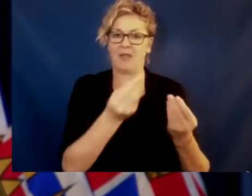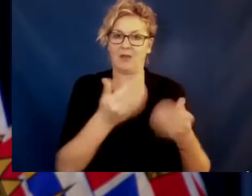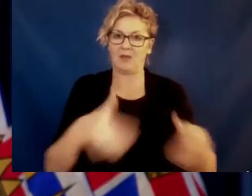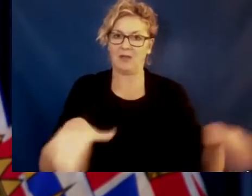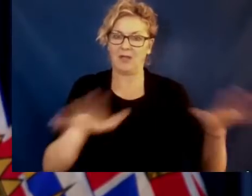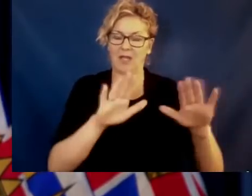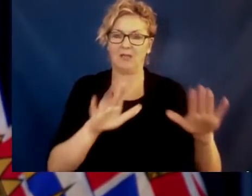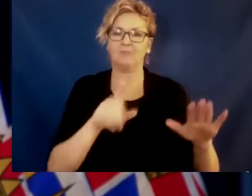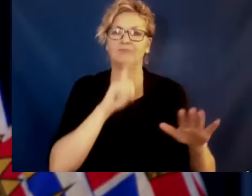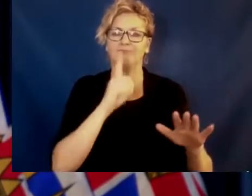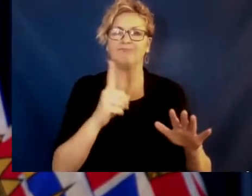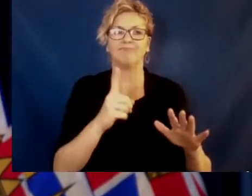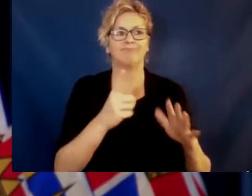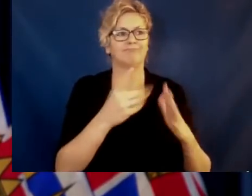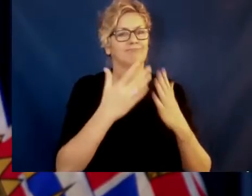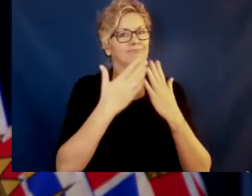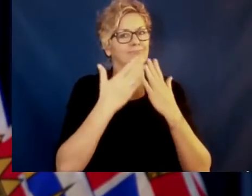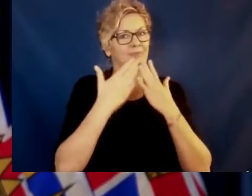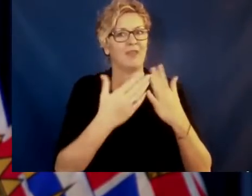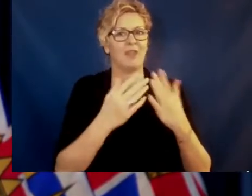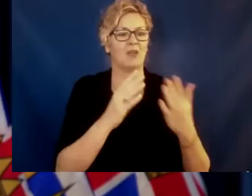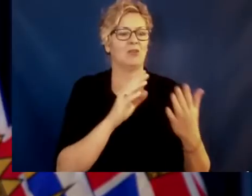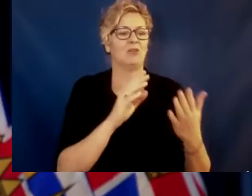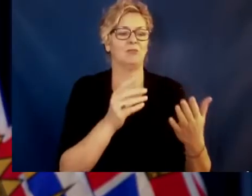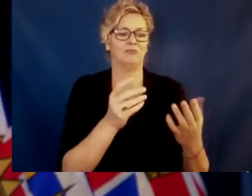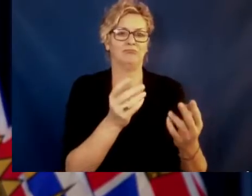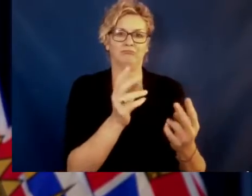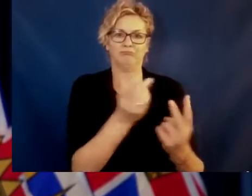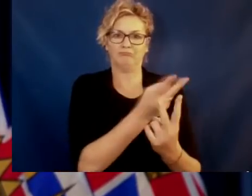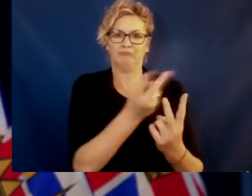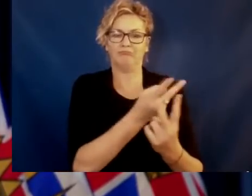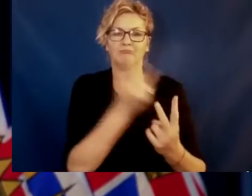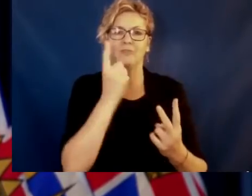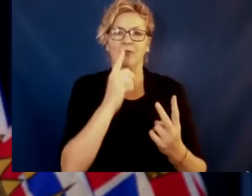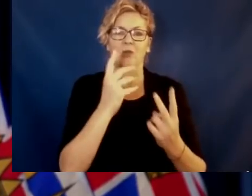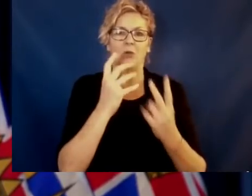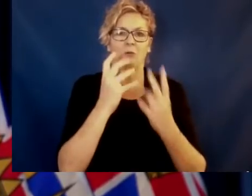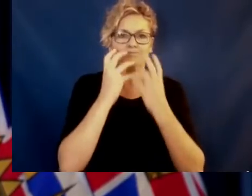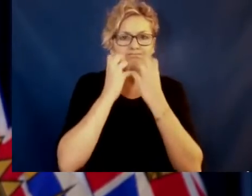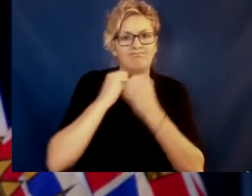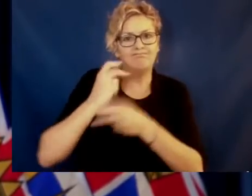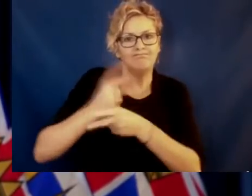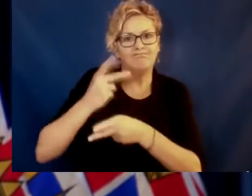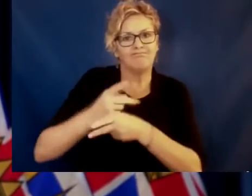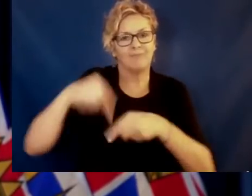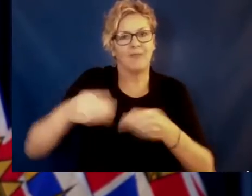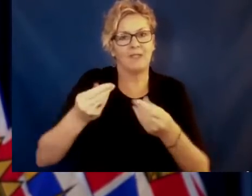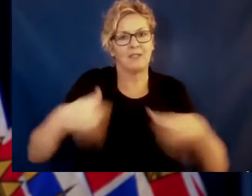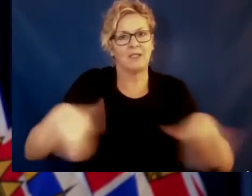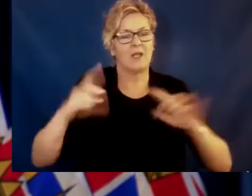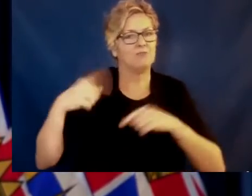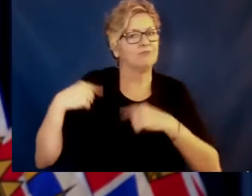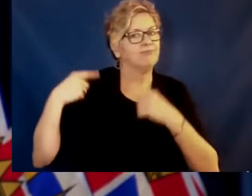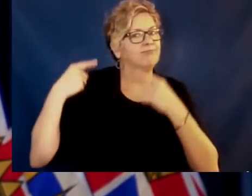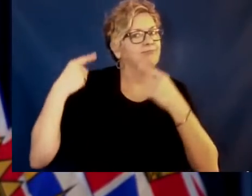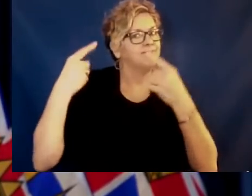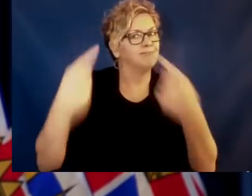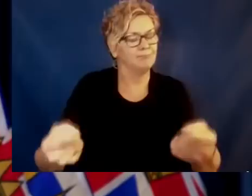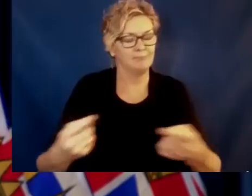land and I'm especially appreciative today. We're reporting on three periods today, from Friday to